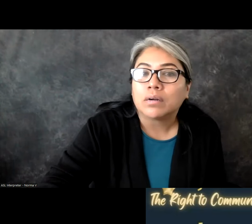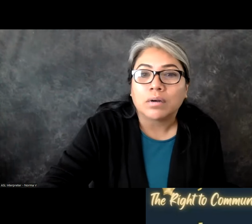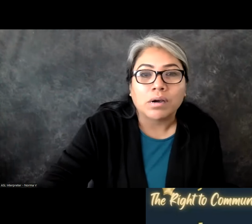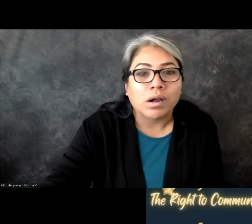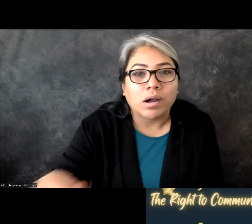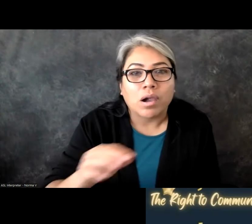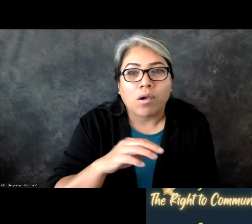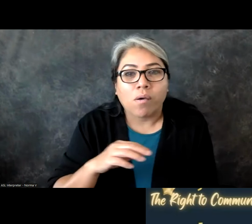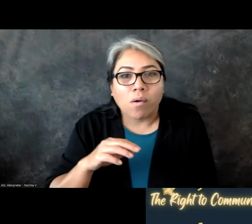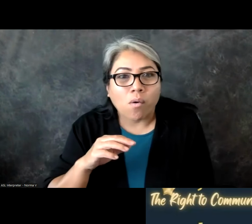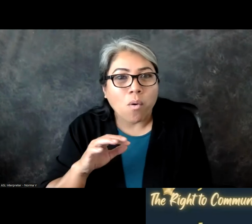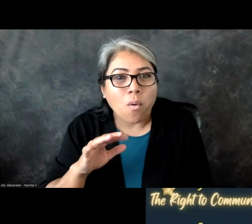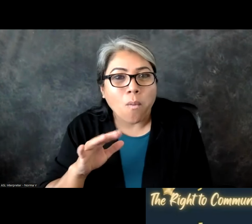definitely look into that for you.